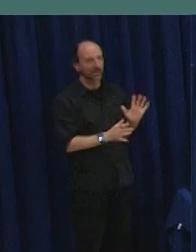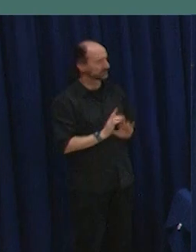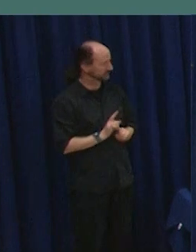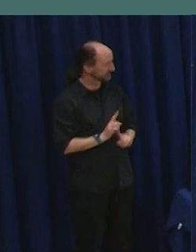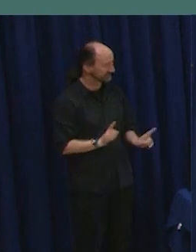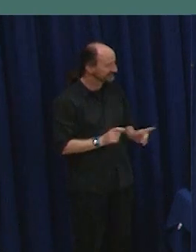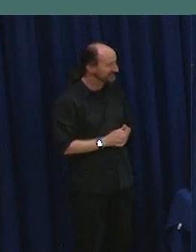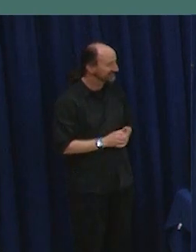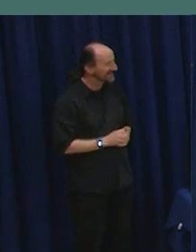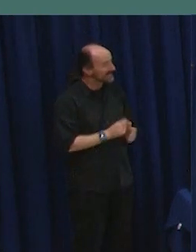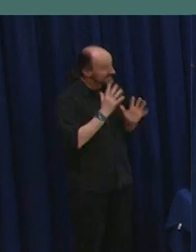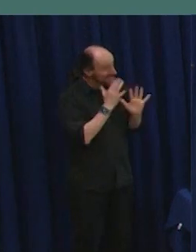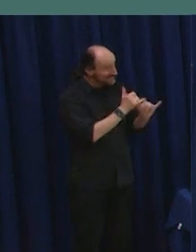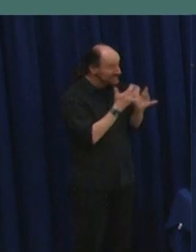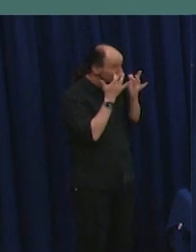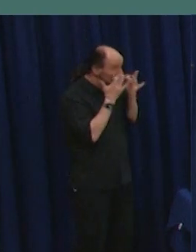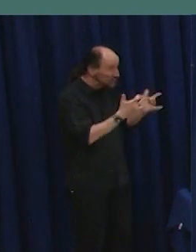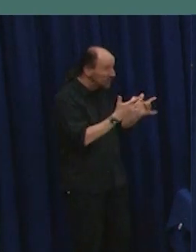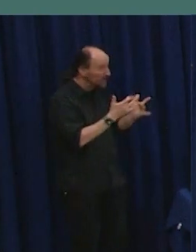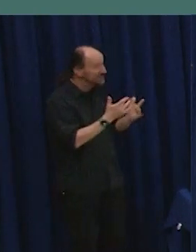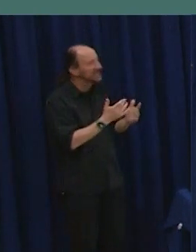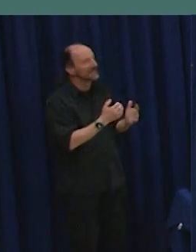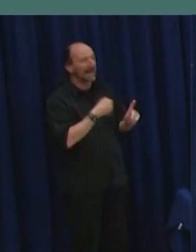problems are how badly they're affected, because that's really important if we're thinking about